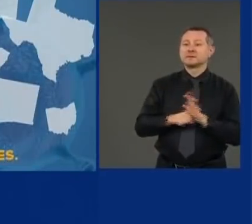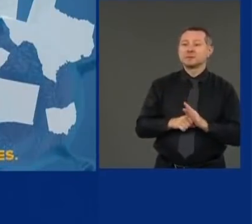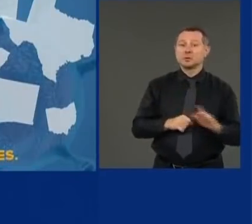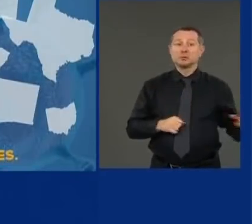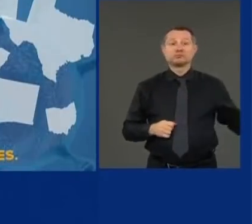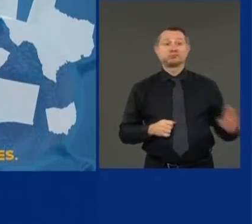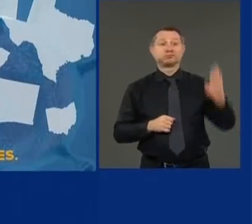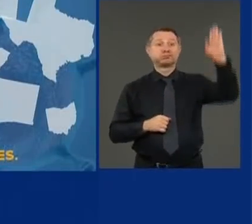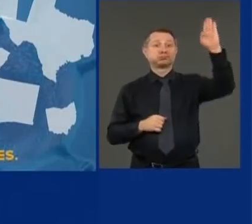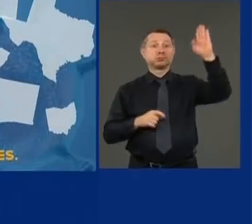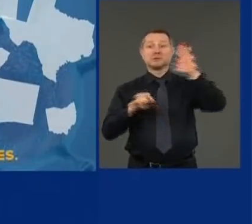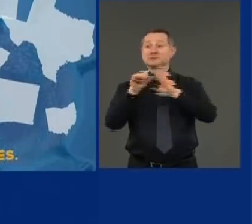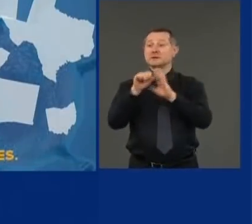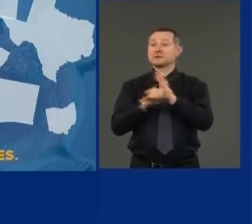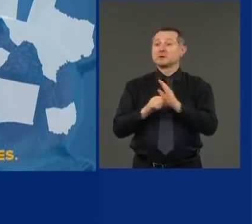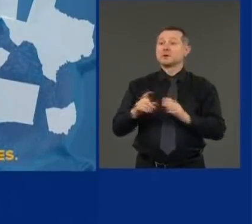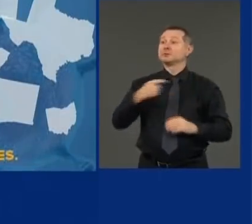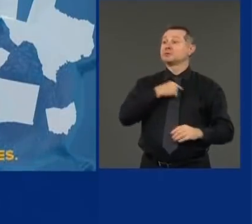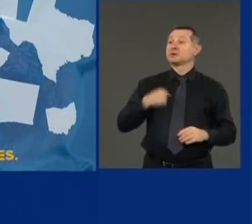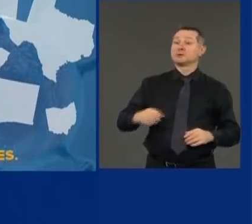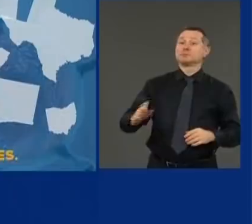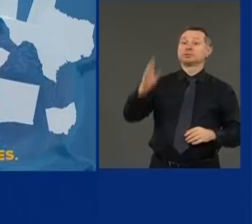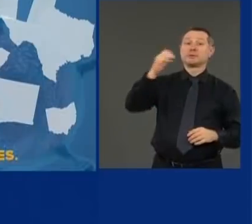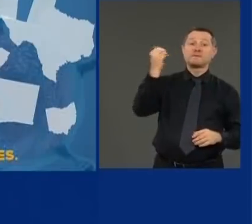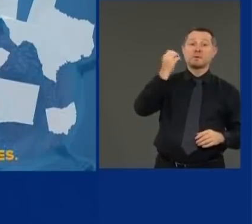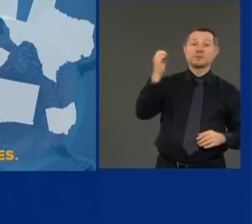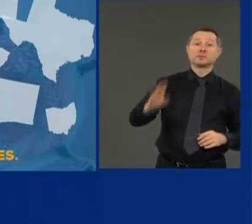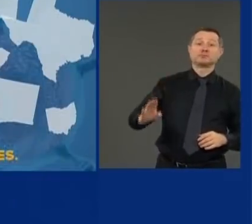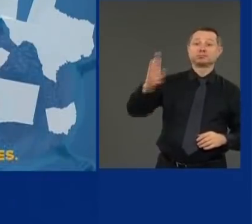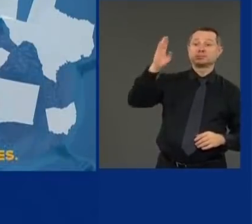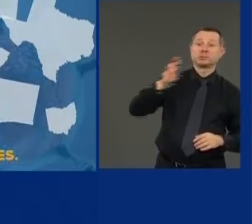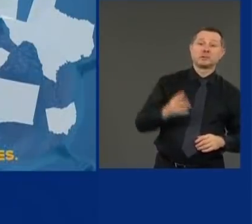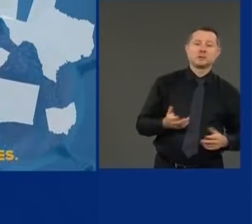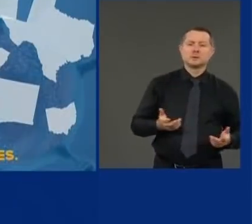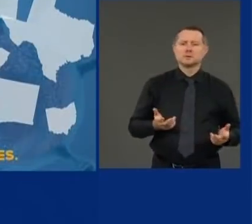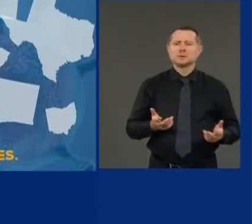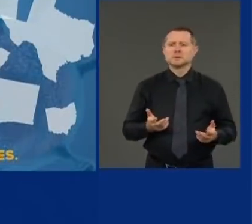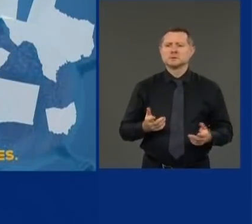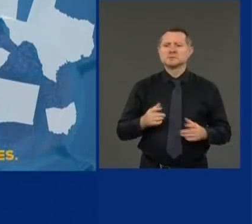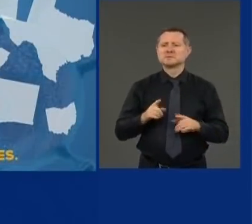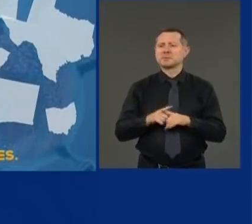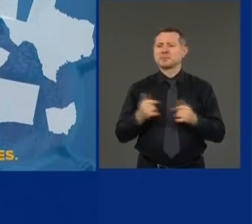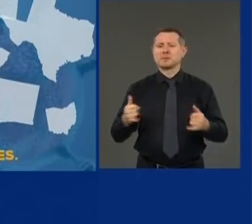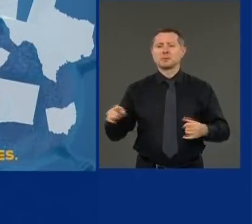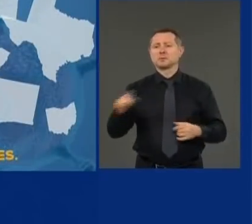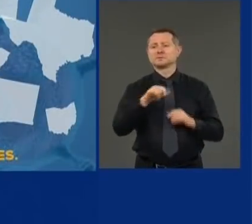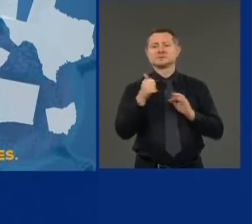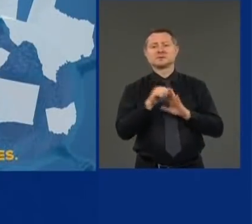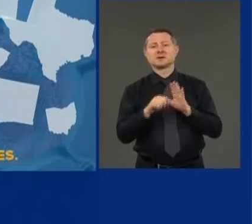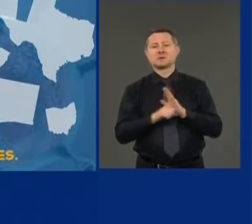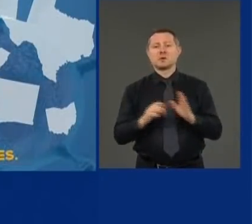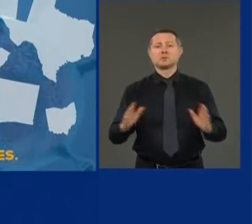WE HAVE PEOPLE COMING IN AND OUT ALL DAY LONG AND WHEN YOU HAVE THESE SPIKES IN CHINA, IN